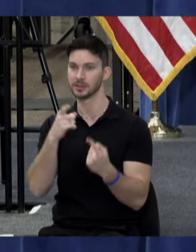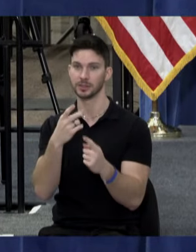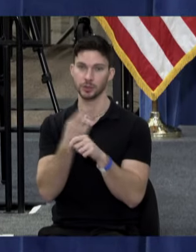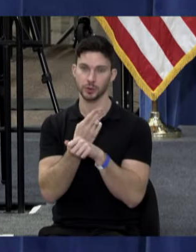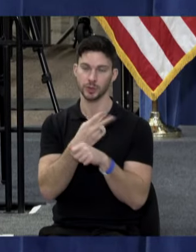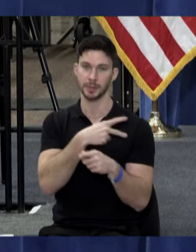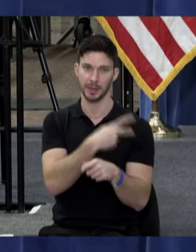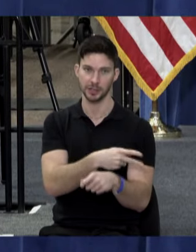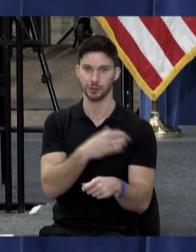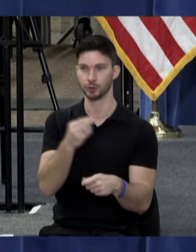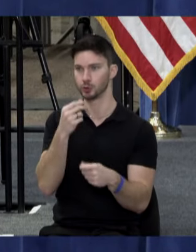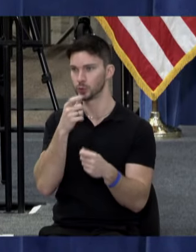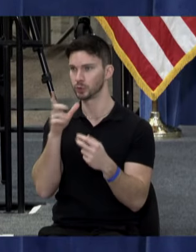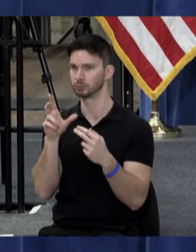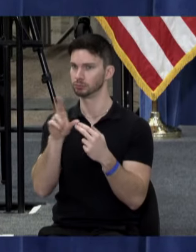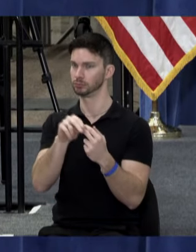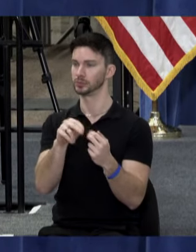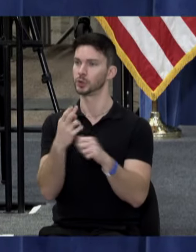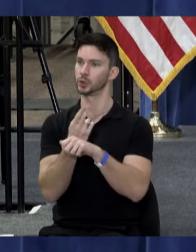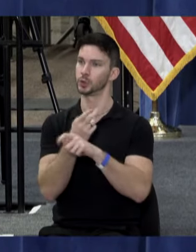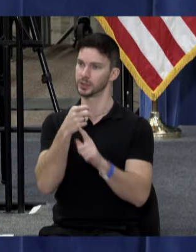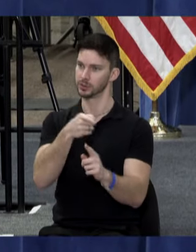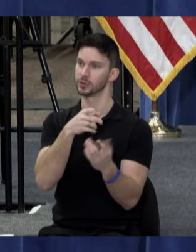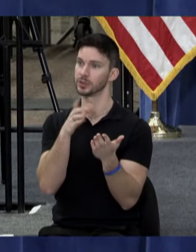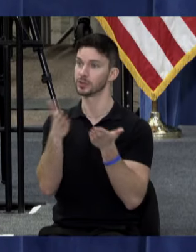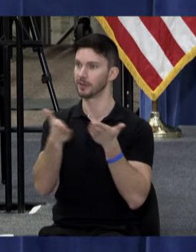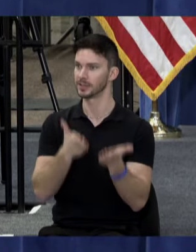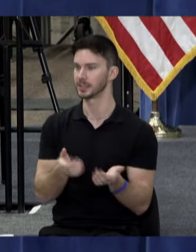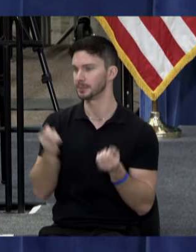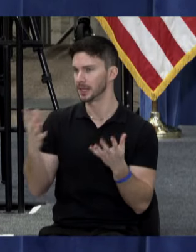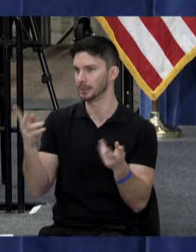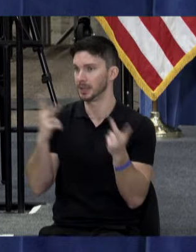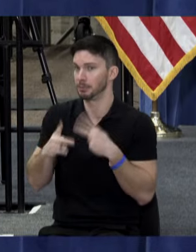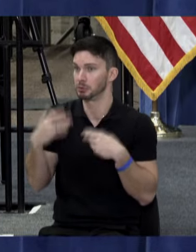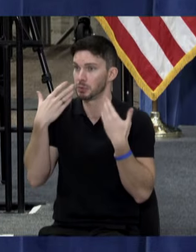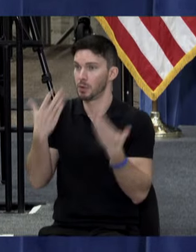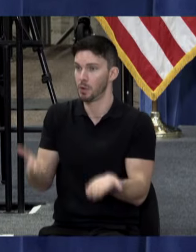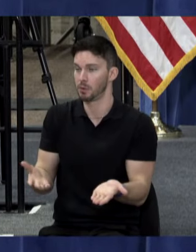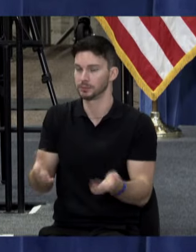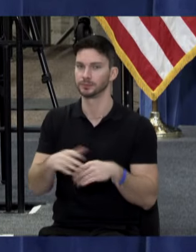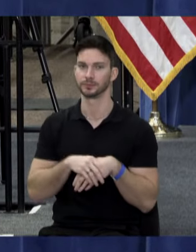which a lot of people are not familiar with. And it's MCCR stands for medical